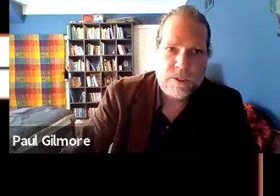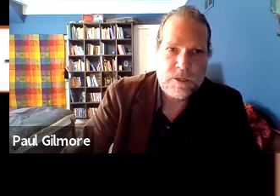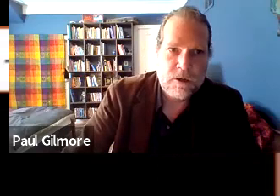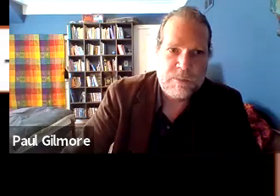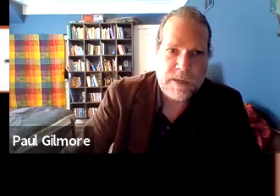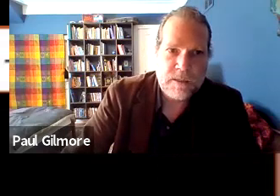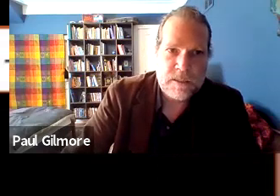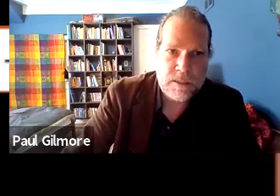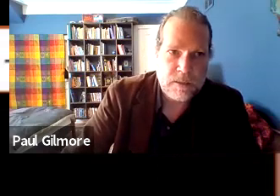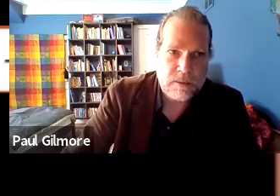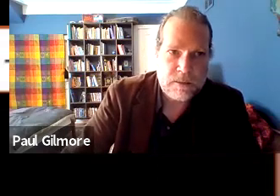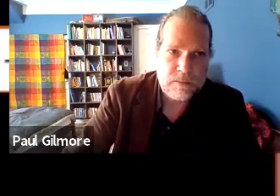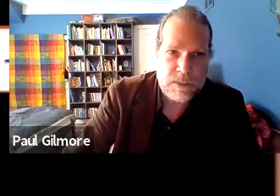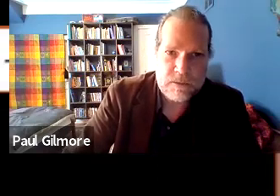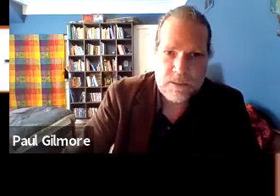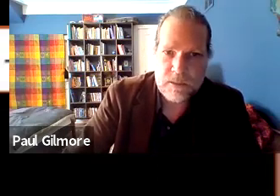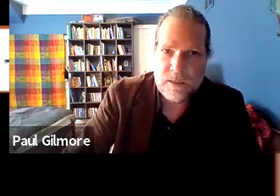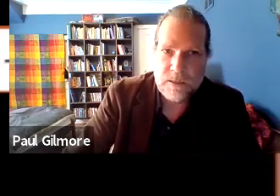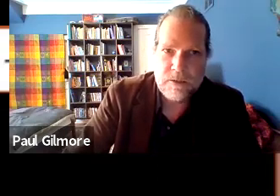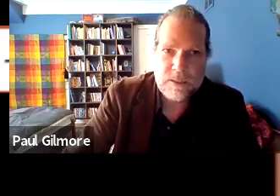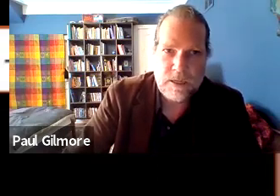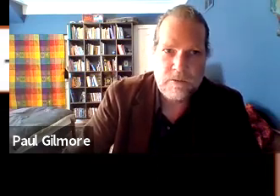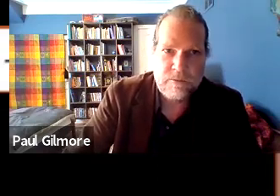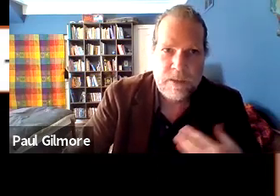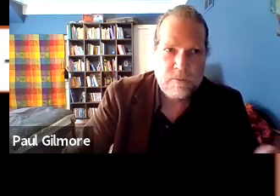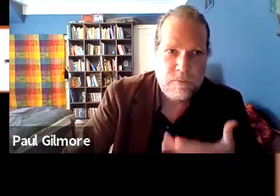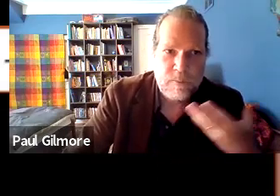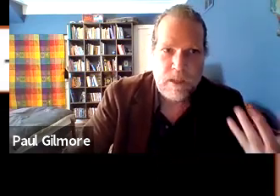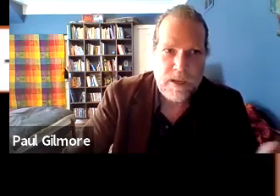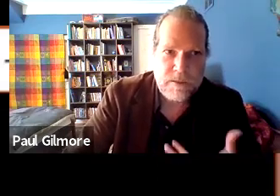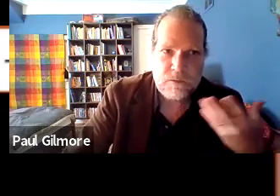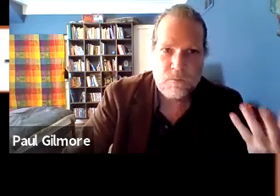course, it all goes back to the Simpsons here, you know, this kind of play on these